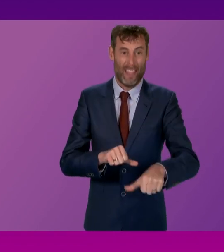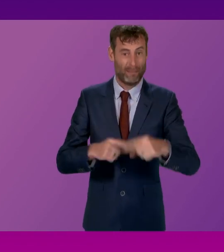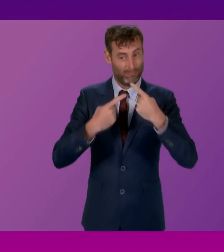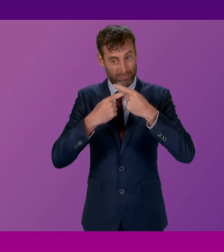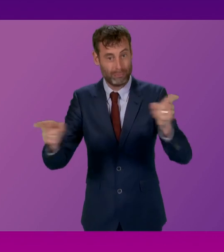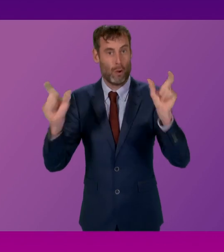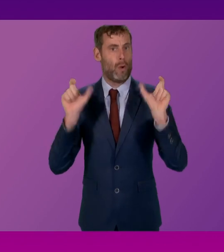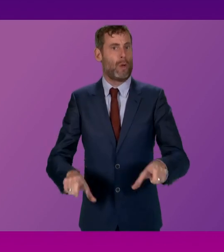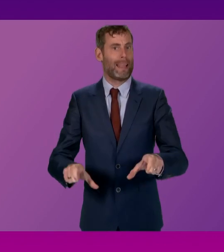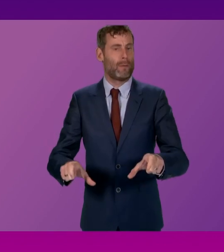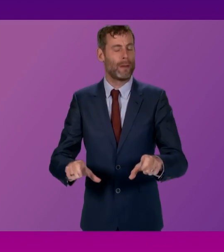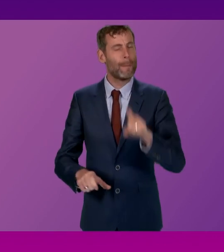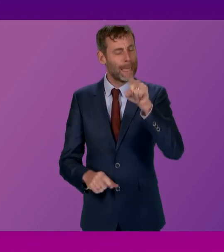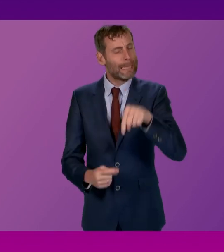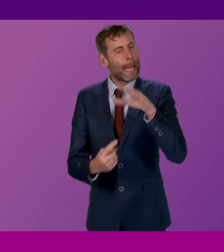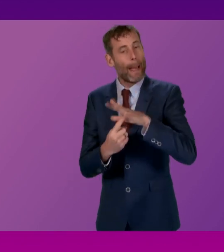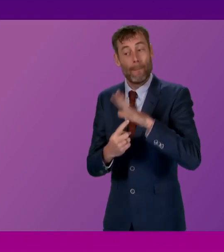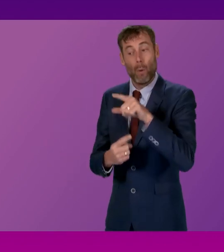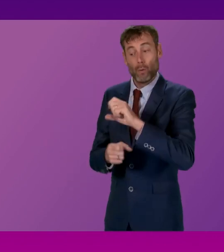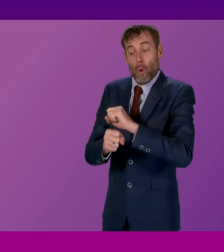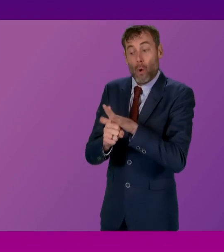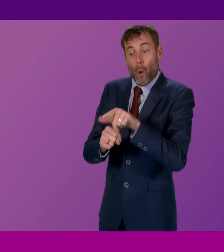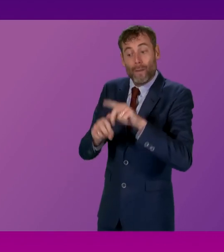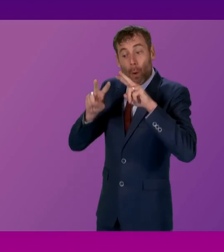understand what happened in order to learn lessons for the future.